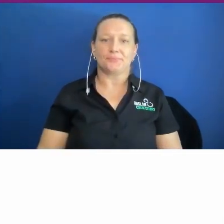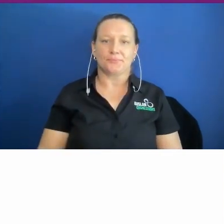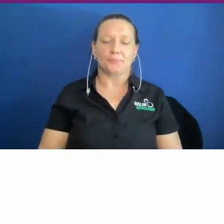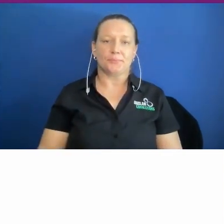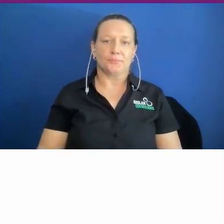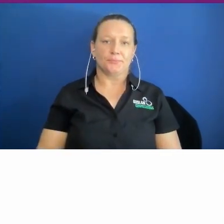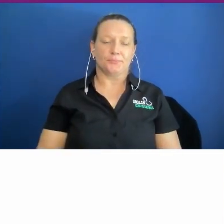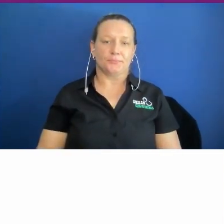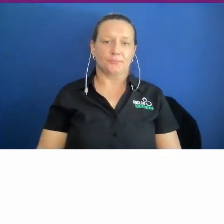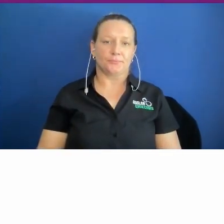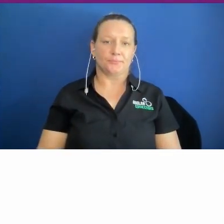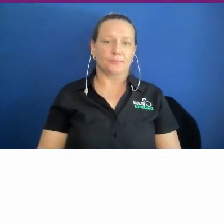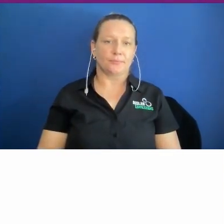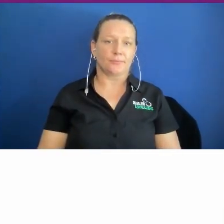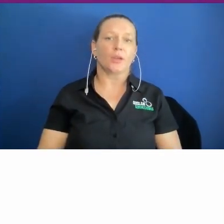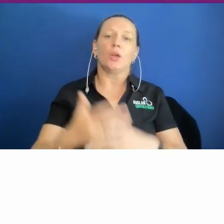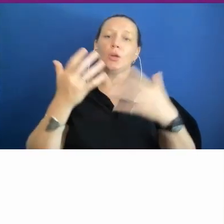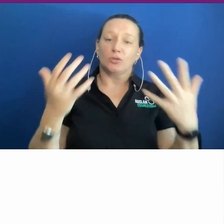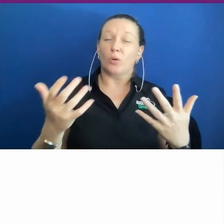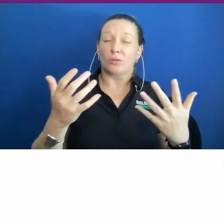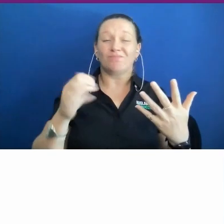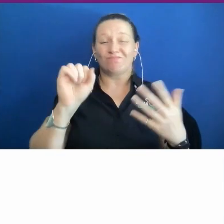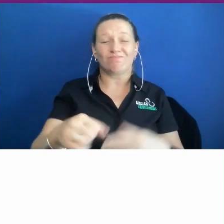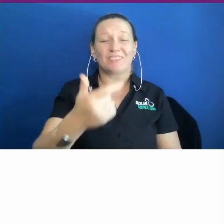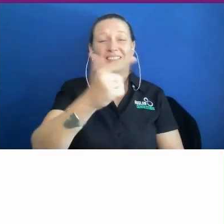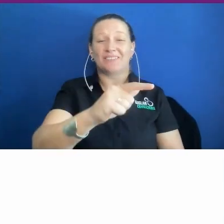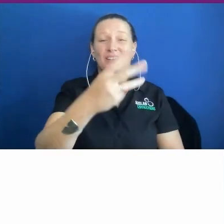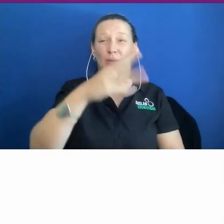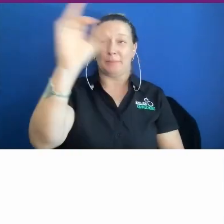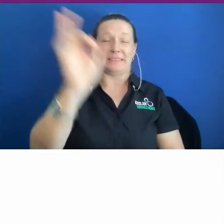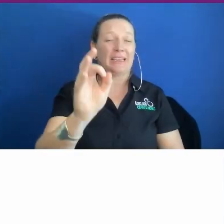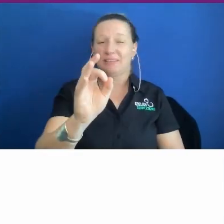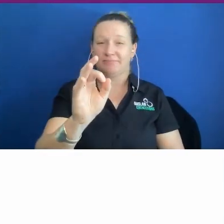So although 73 of the group did not use verbal communication we were able to